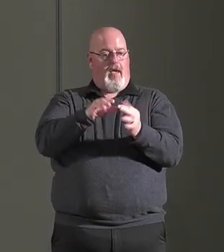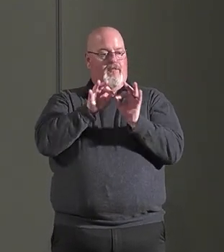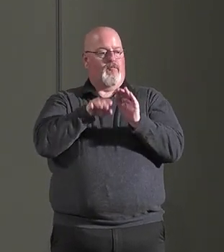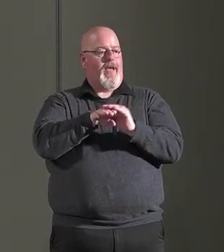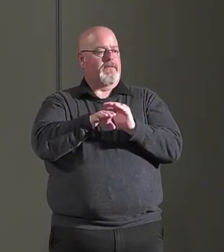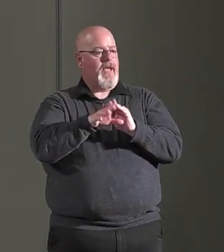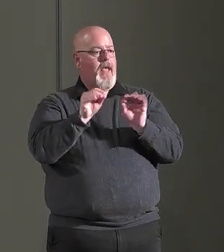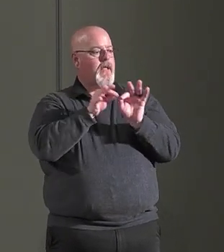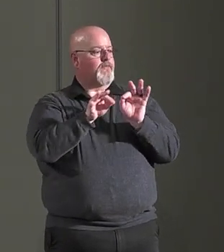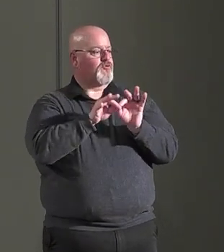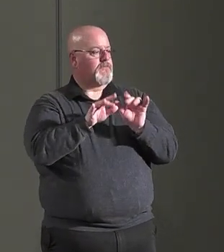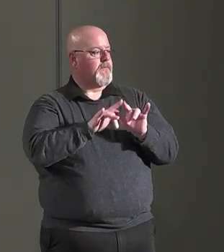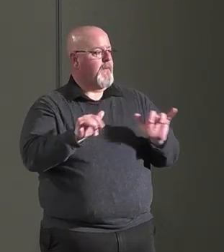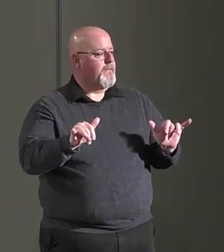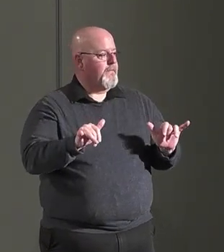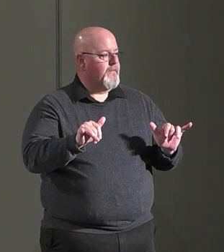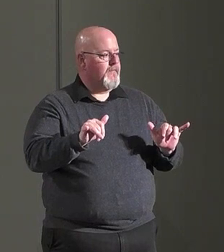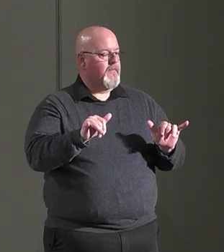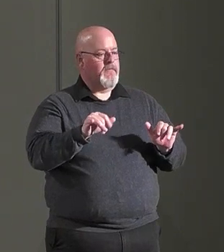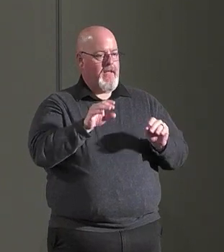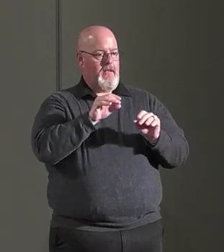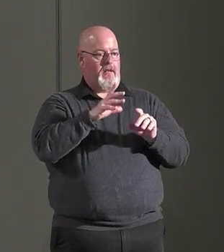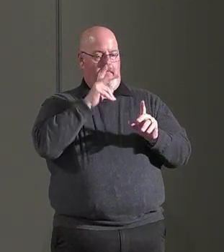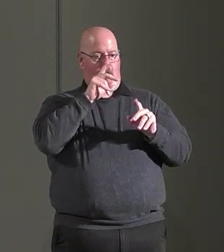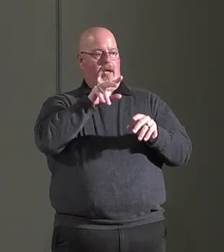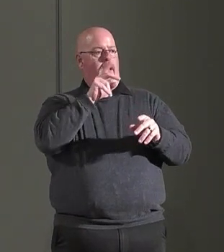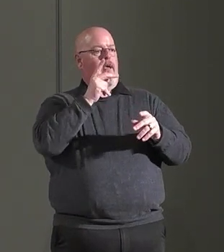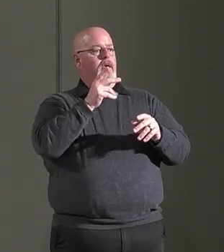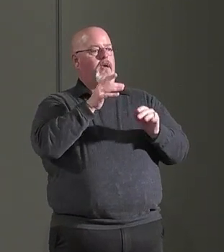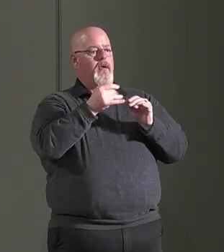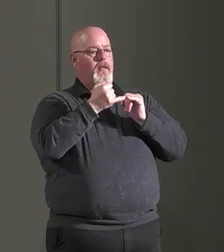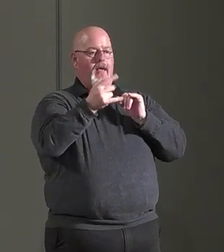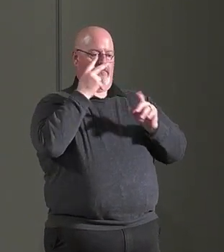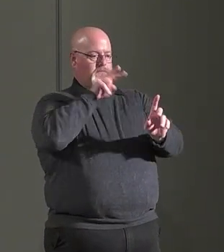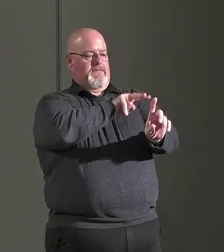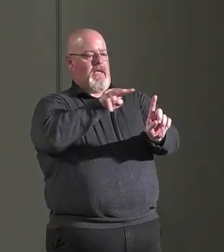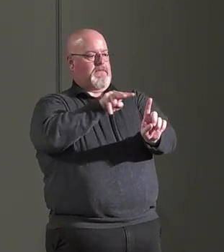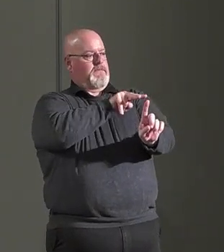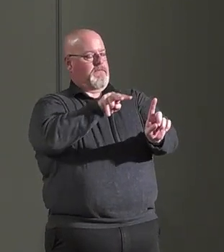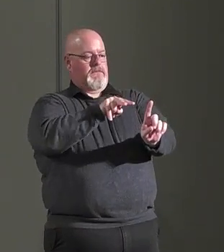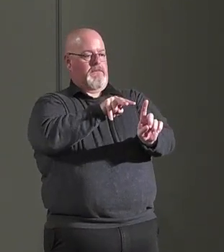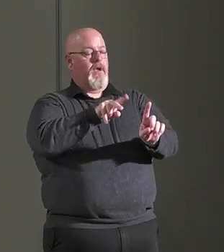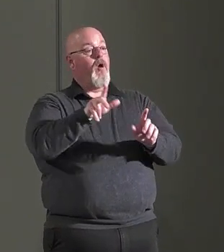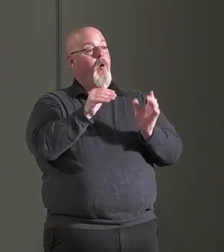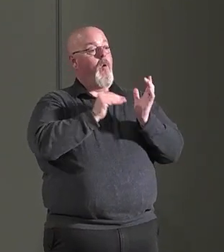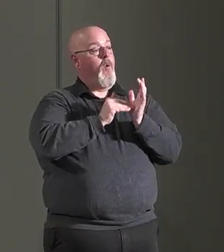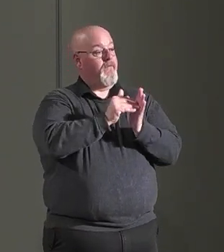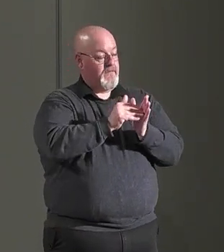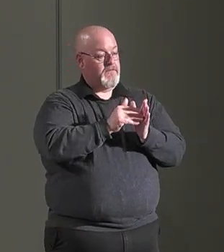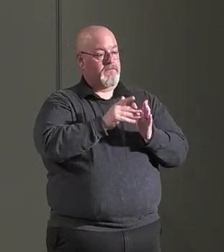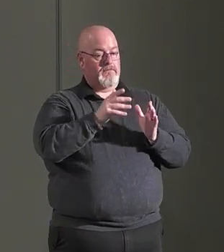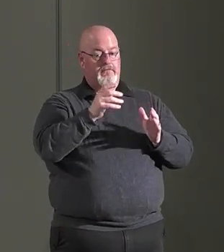well as captions in their line of sight. So, now, this often I understand that this also